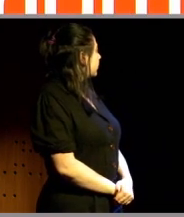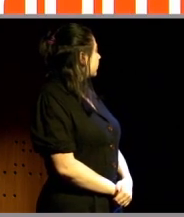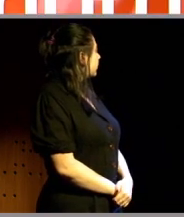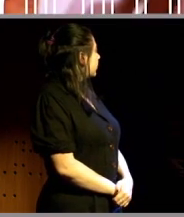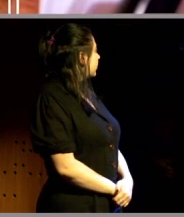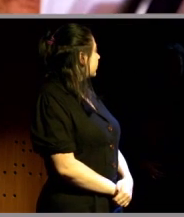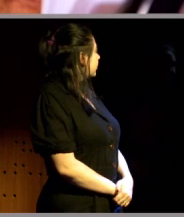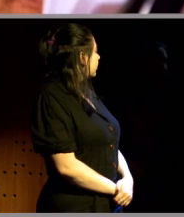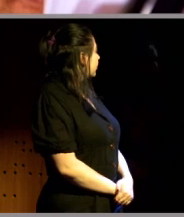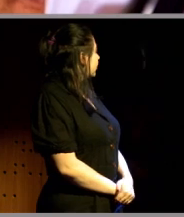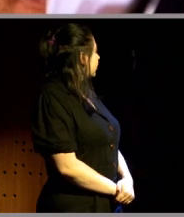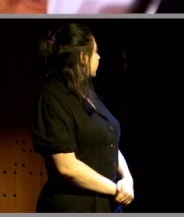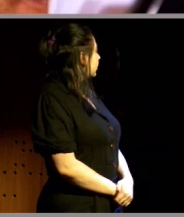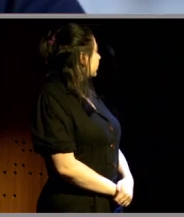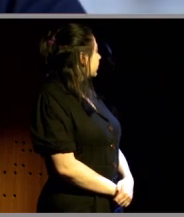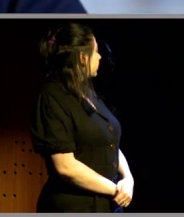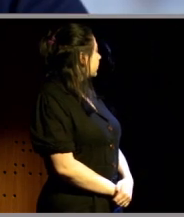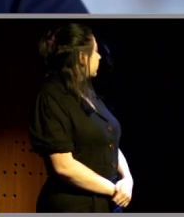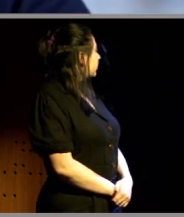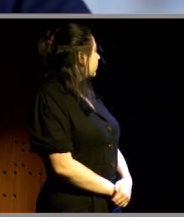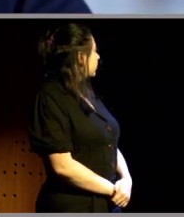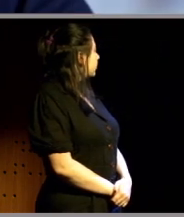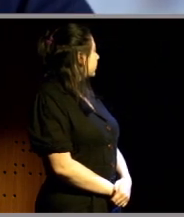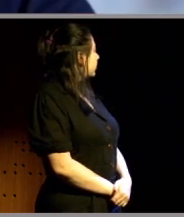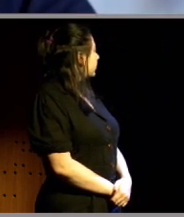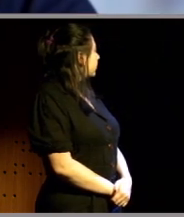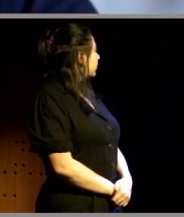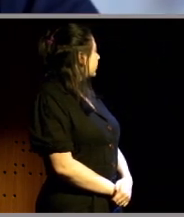Brenda's musical journey has been punctuated by significant residencies,